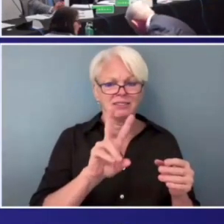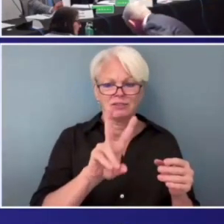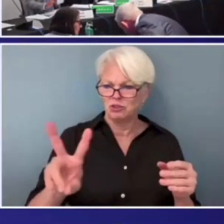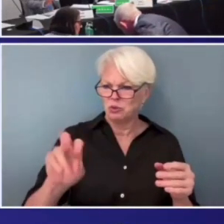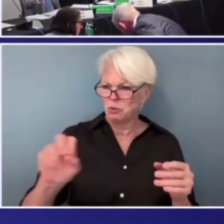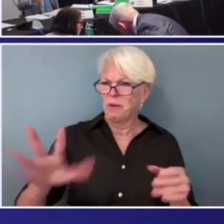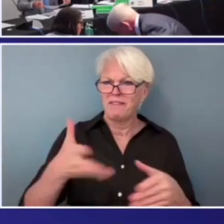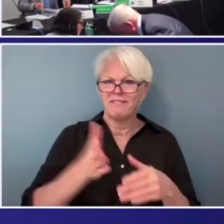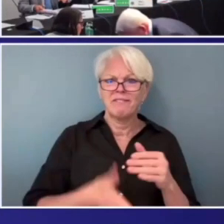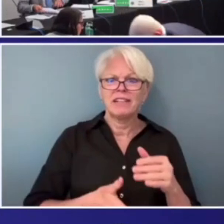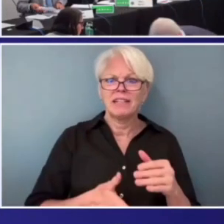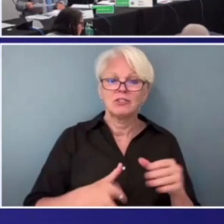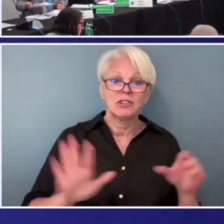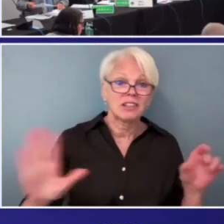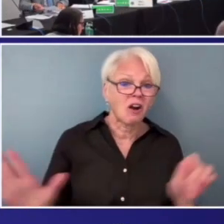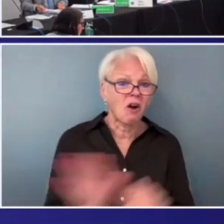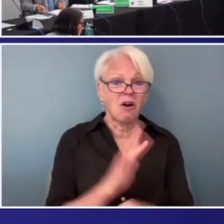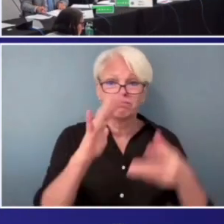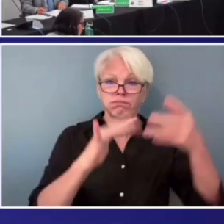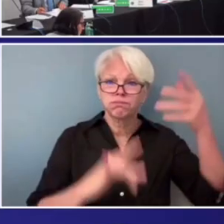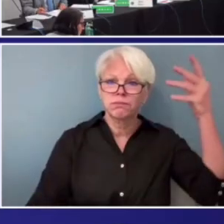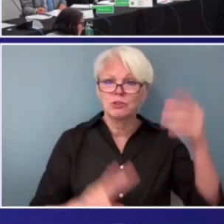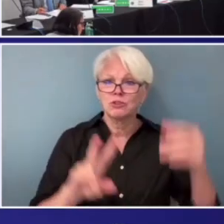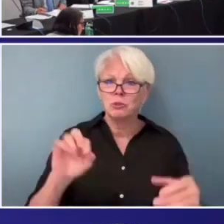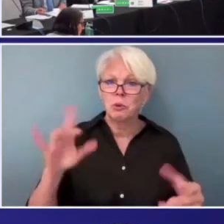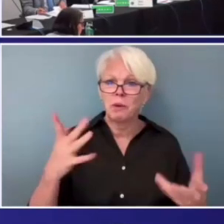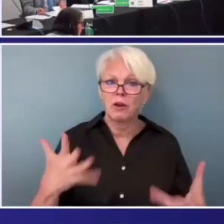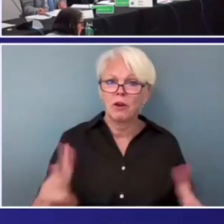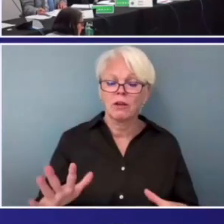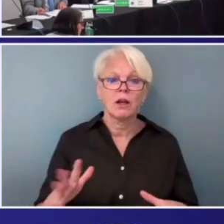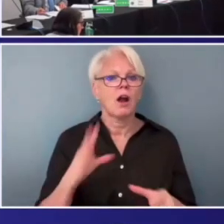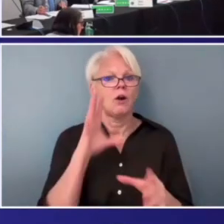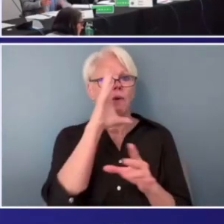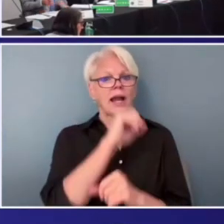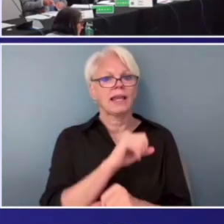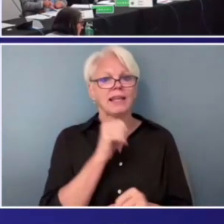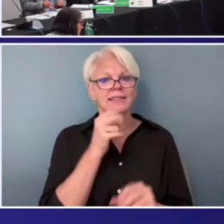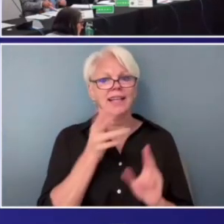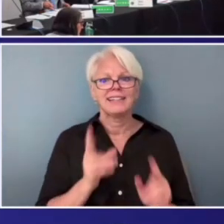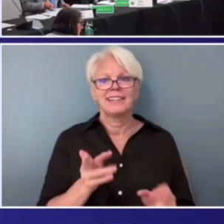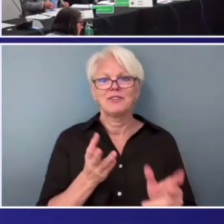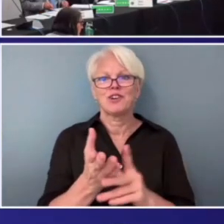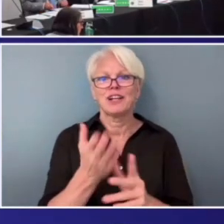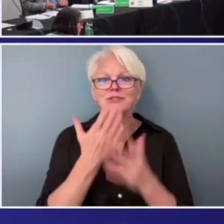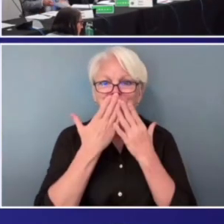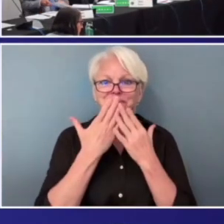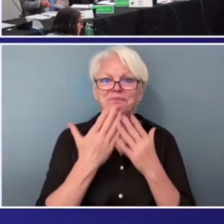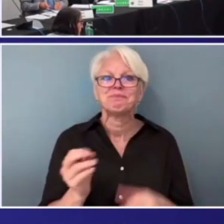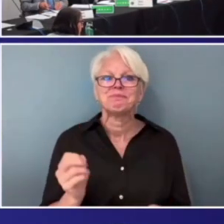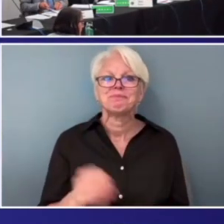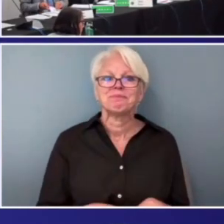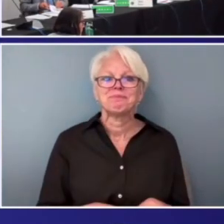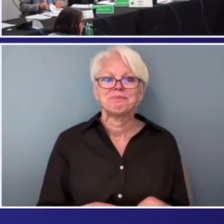Like the entire 208? Oh, I guess I did rush that, didn't I? I forgot.